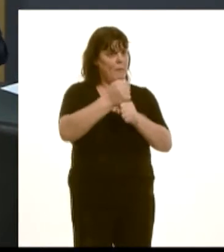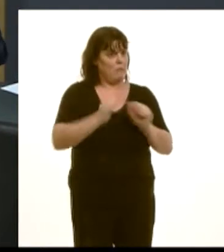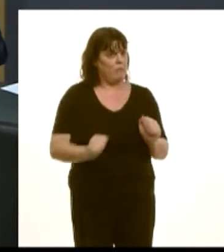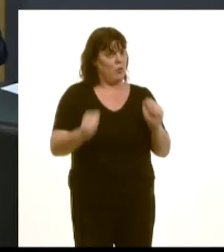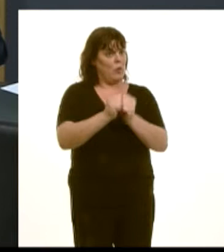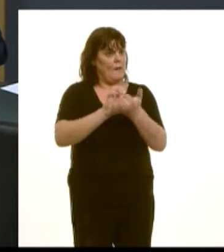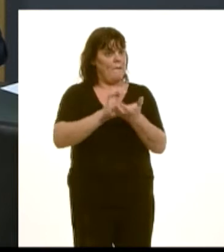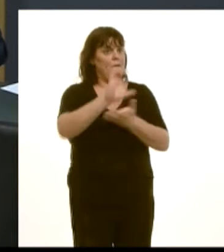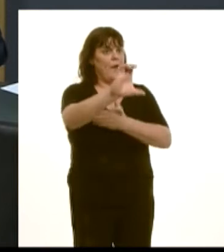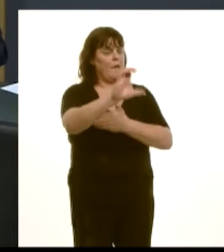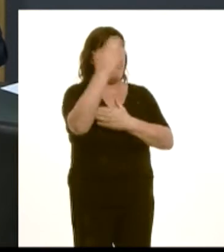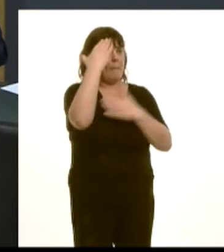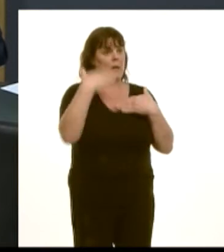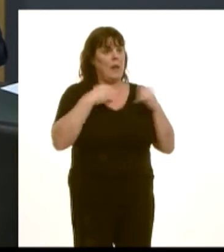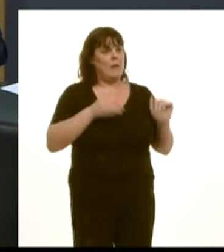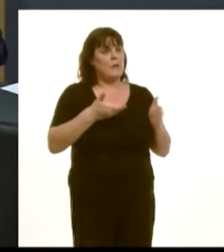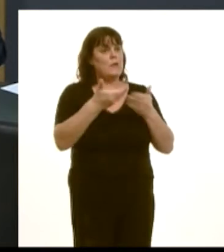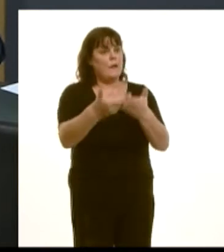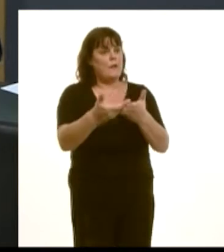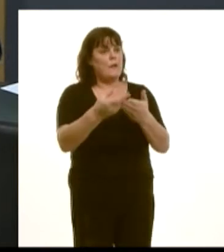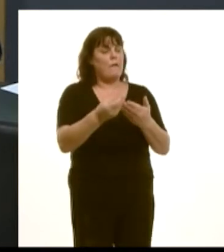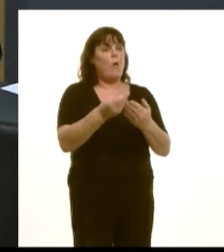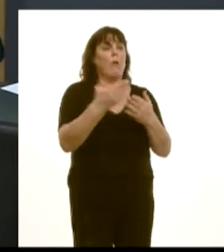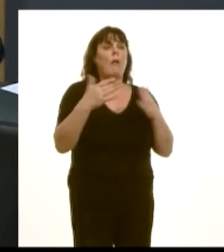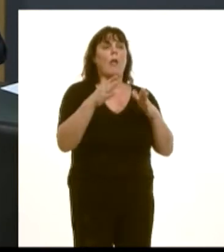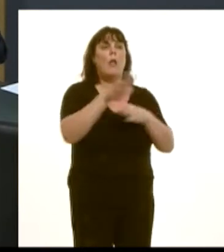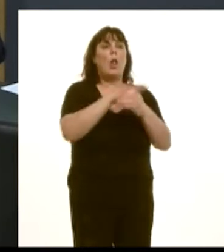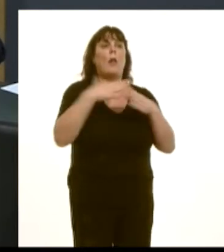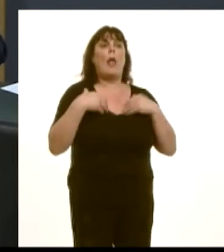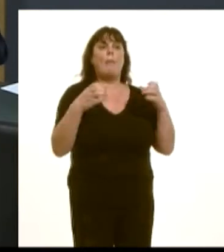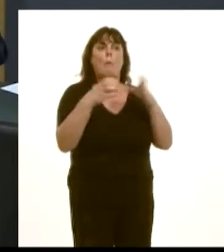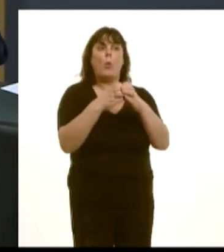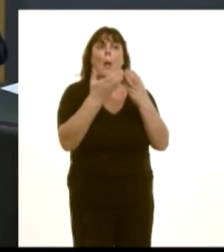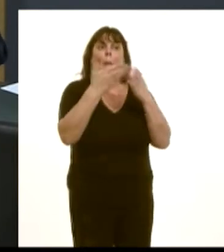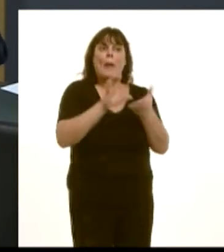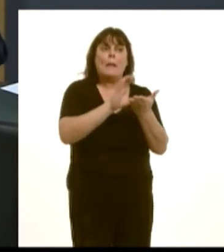services for young people, to the health boards, is being spent on these services? If you are